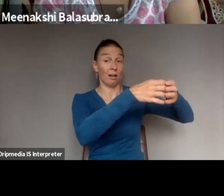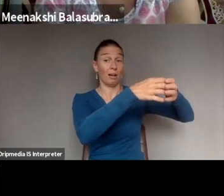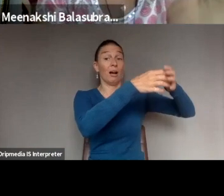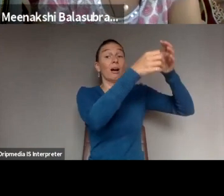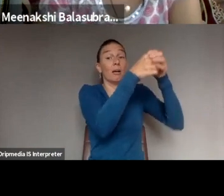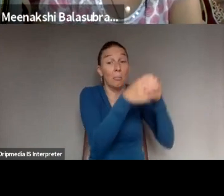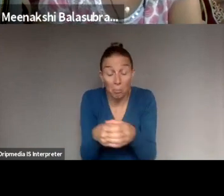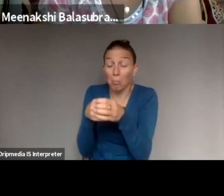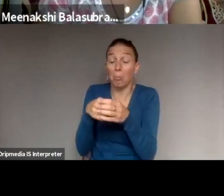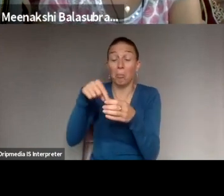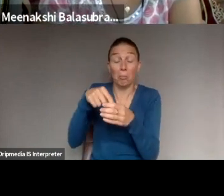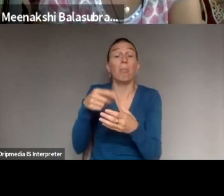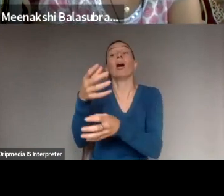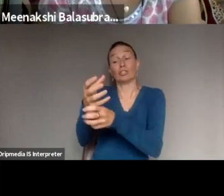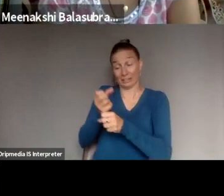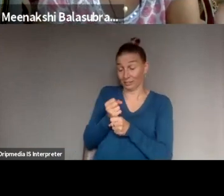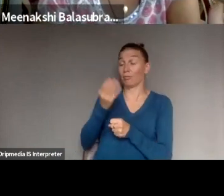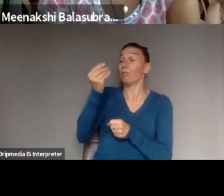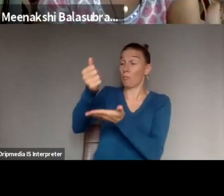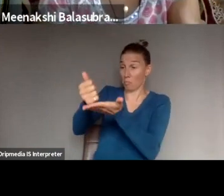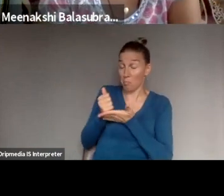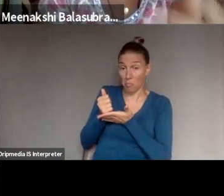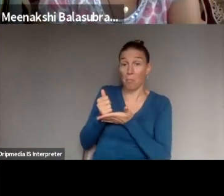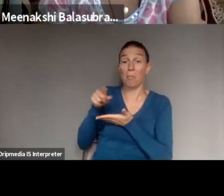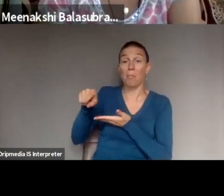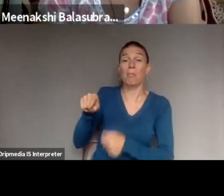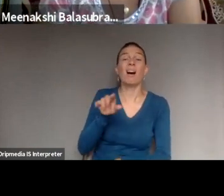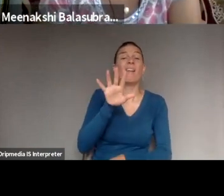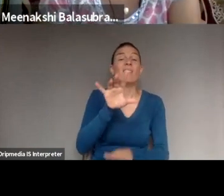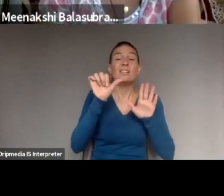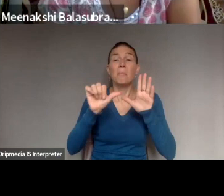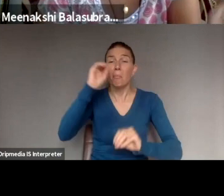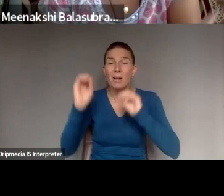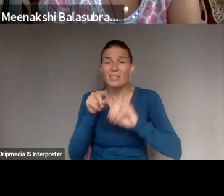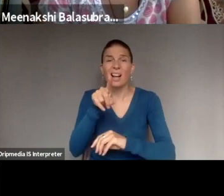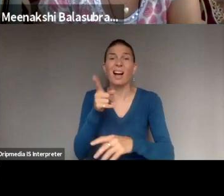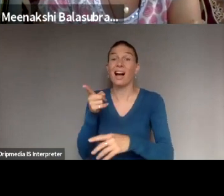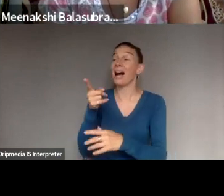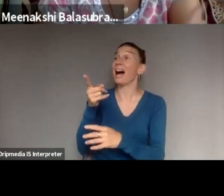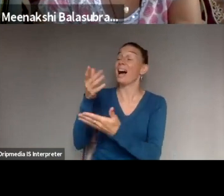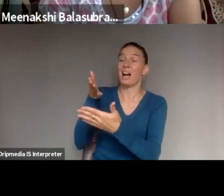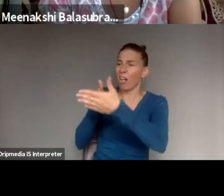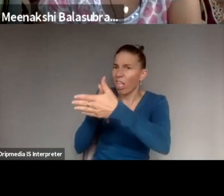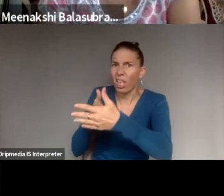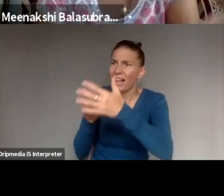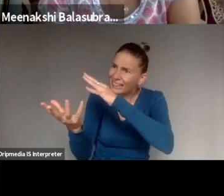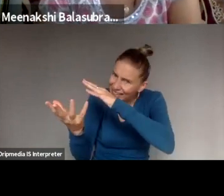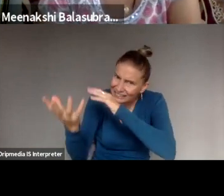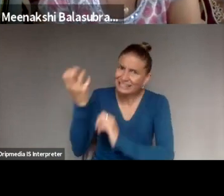And 67% of those who did not receive the benefits expressed that they failed accessing